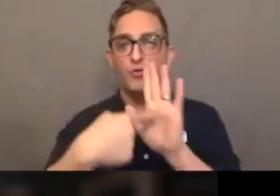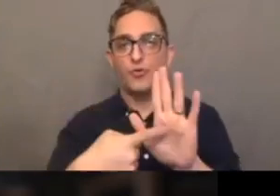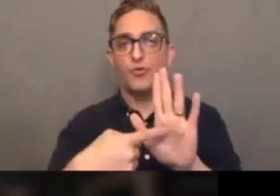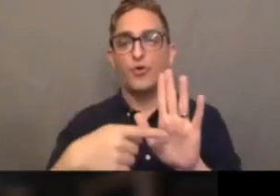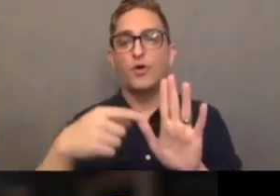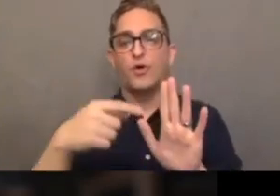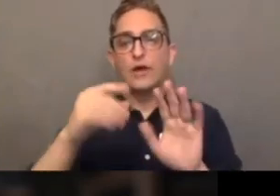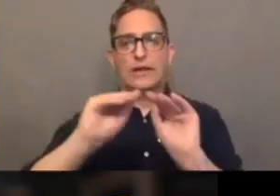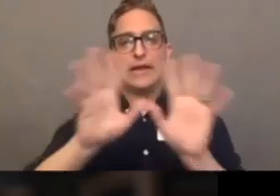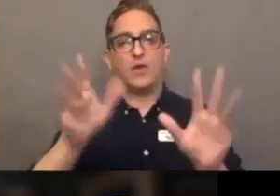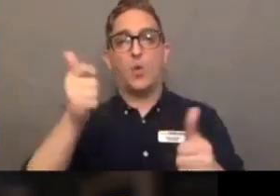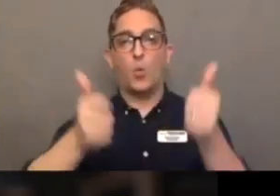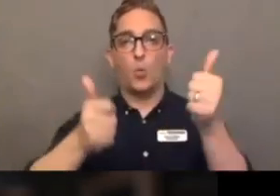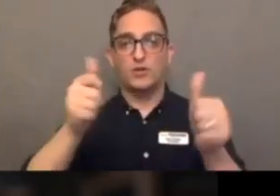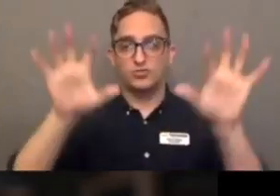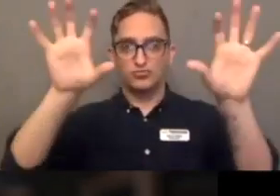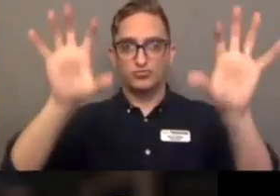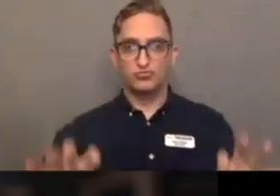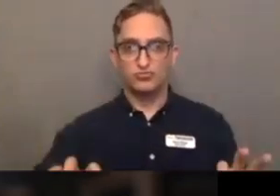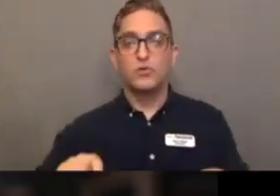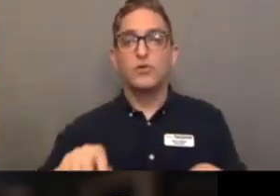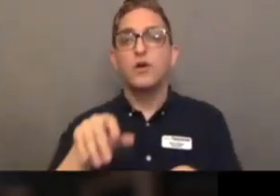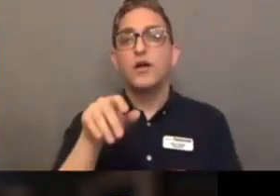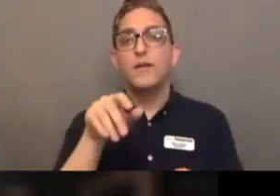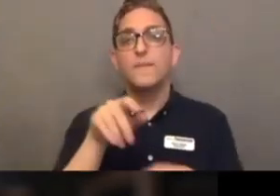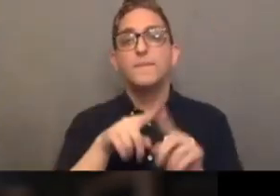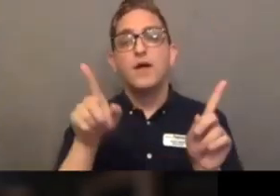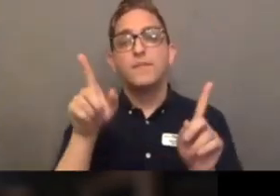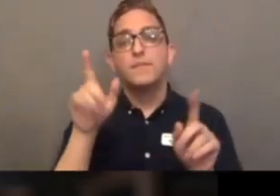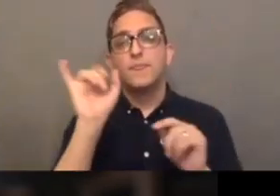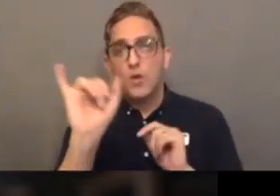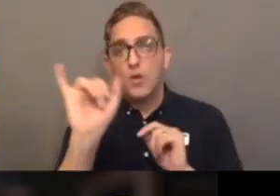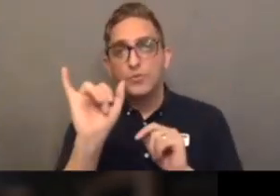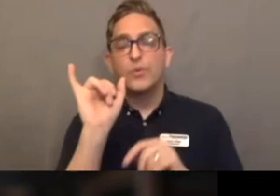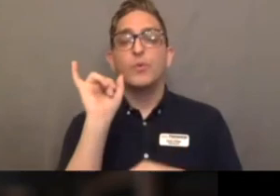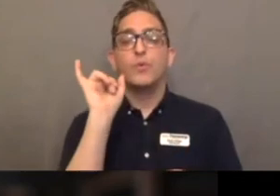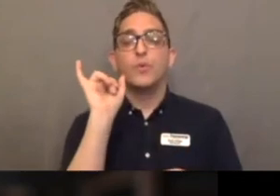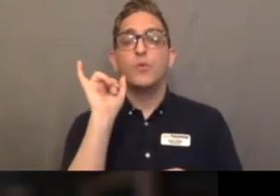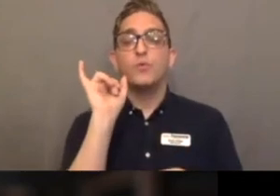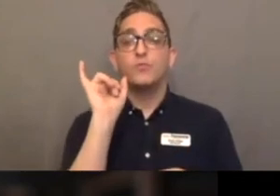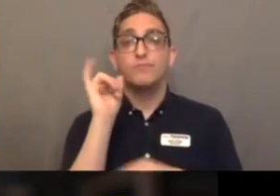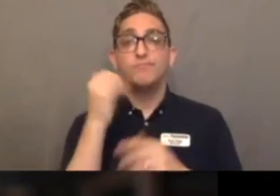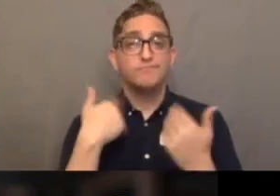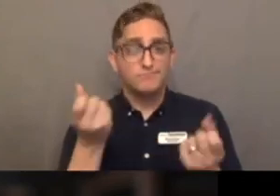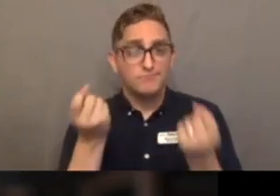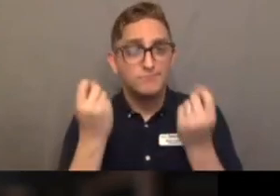is which. But it's not just that. There are actually lots of variations of color